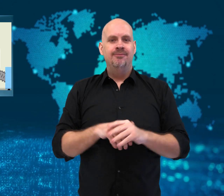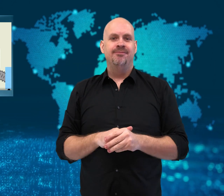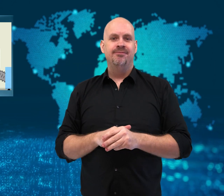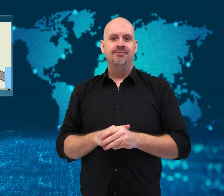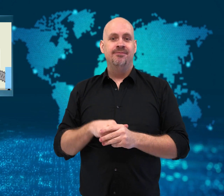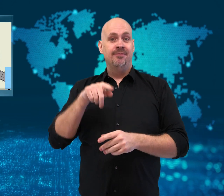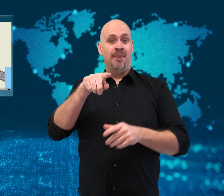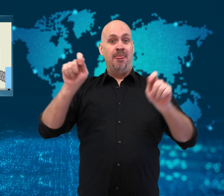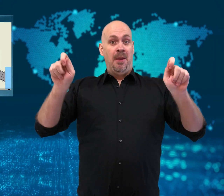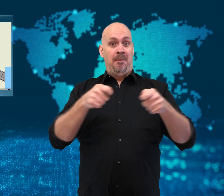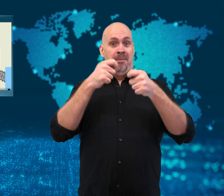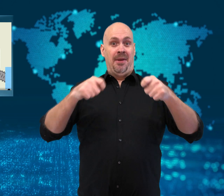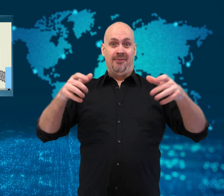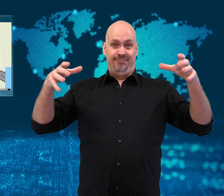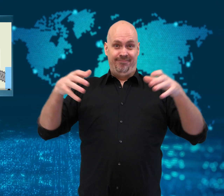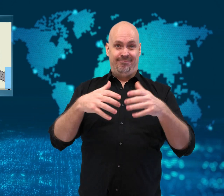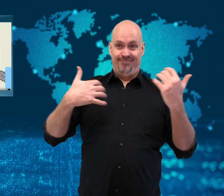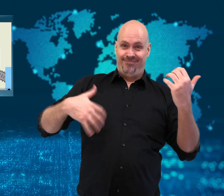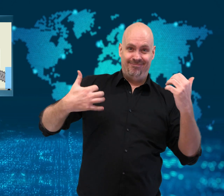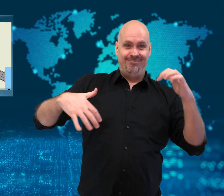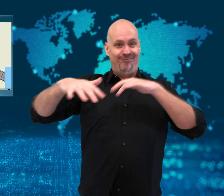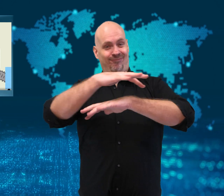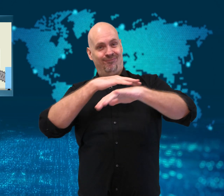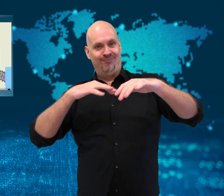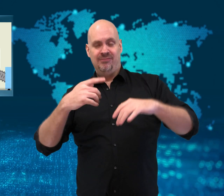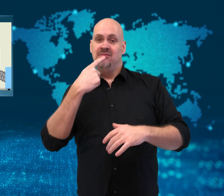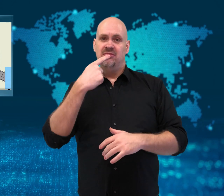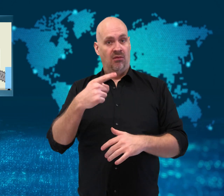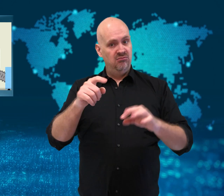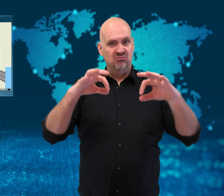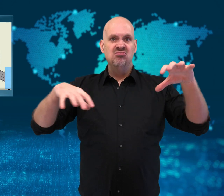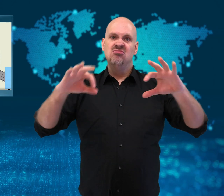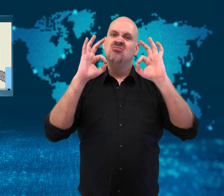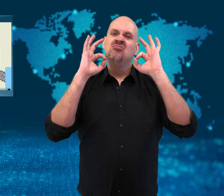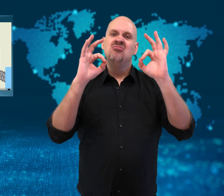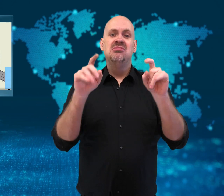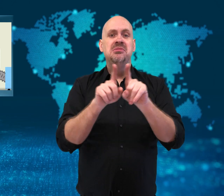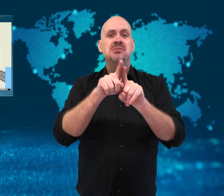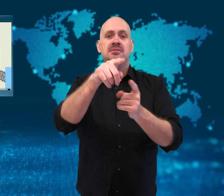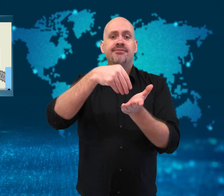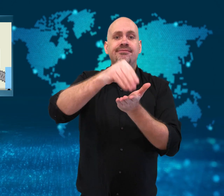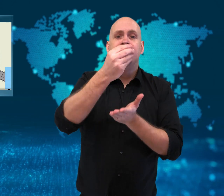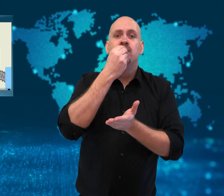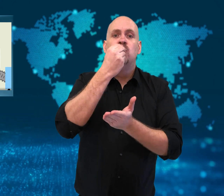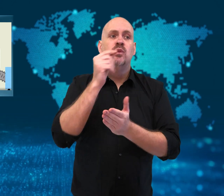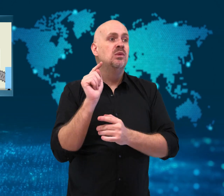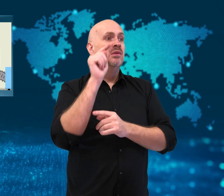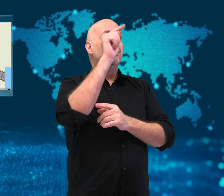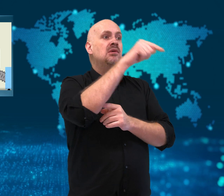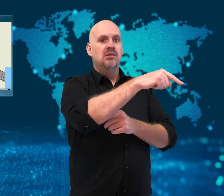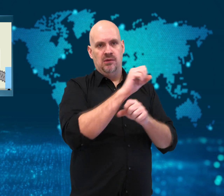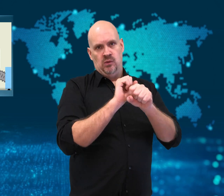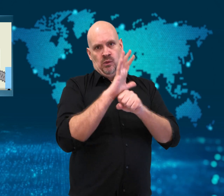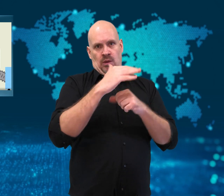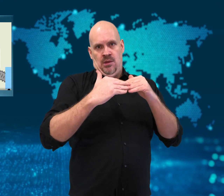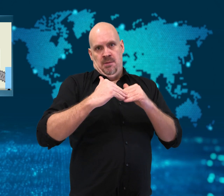The band said it was “safer than going to the grocery store.” To